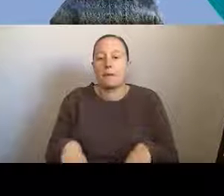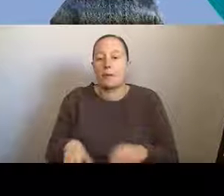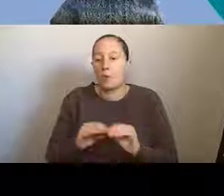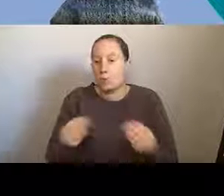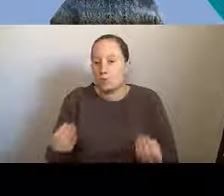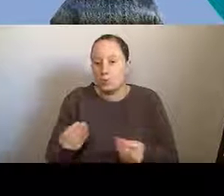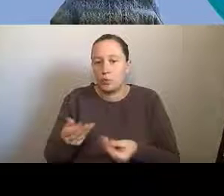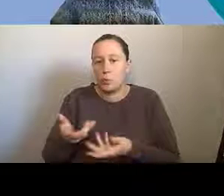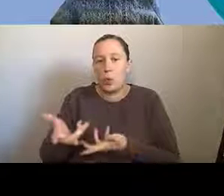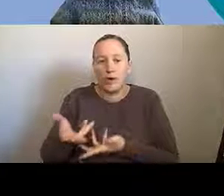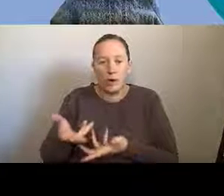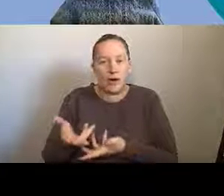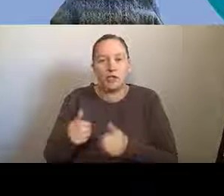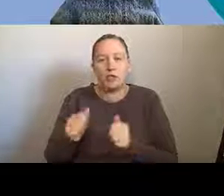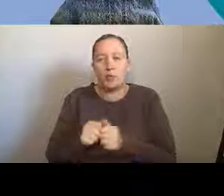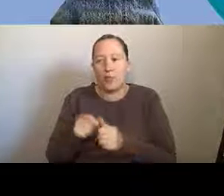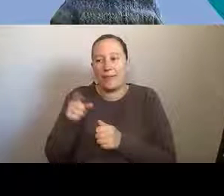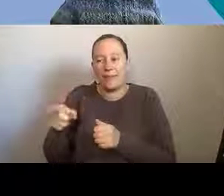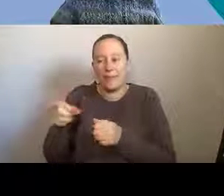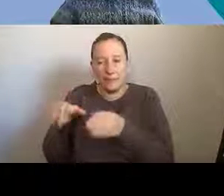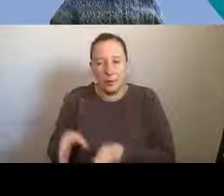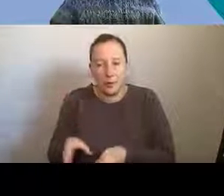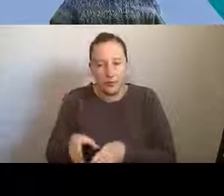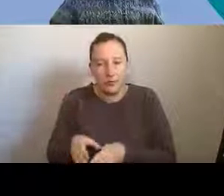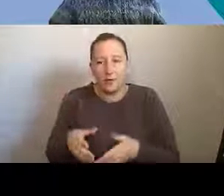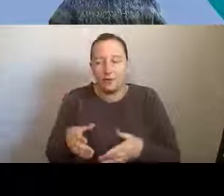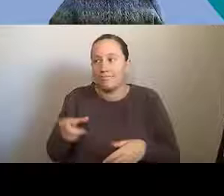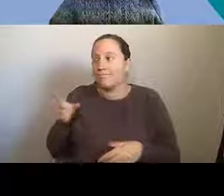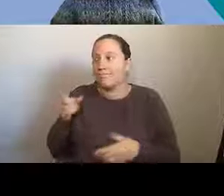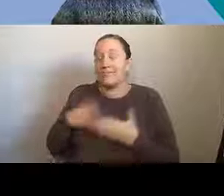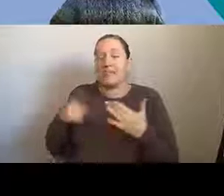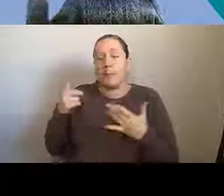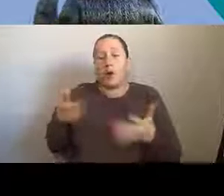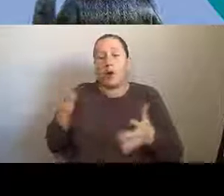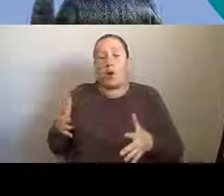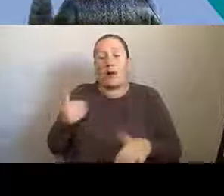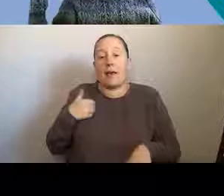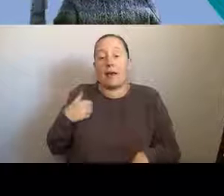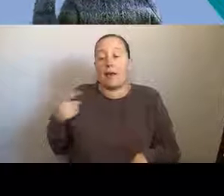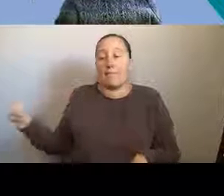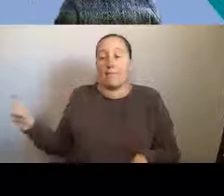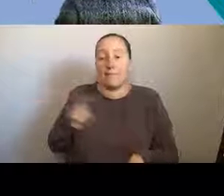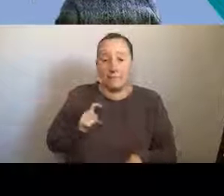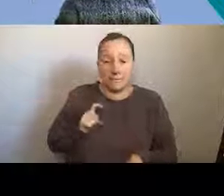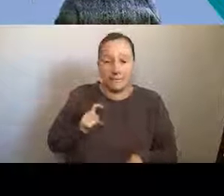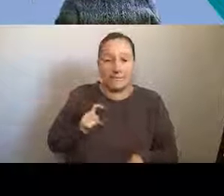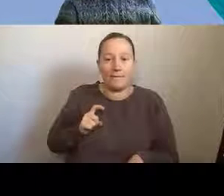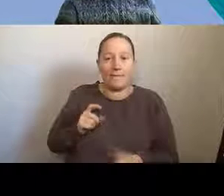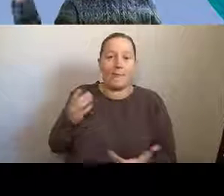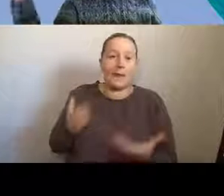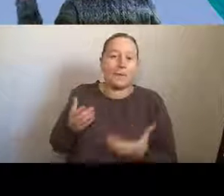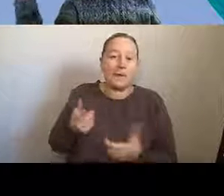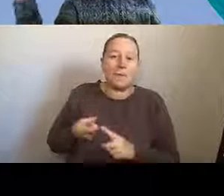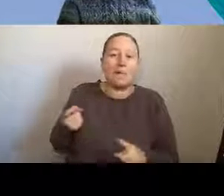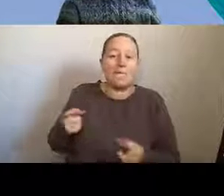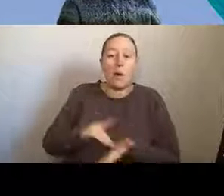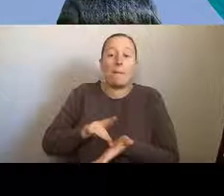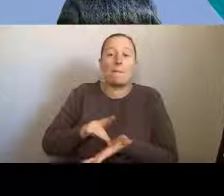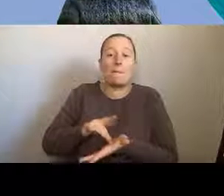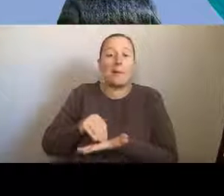with people for the purpose of this research. What you have, it's like maybe you're getting it from medical records and all that information